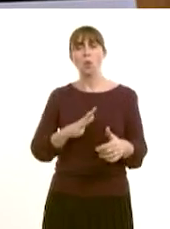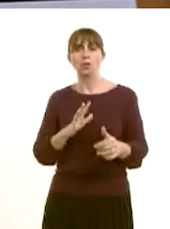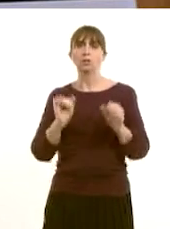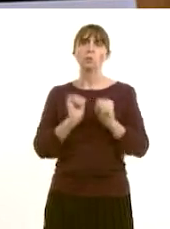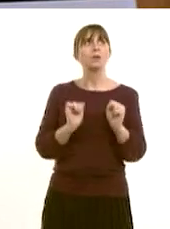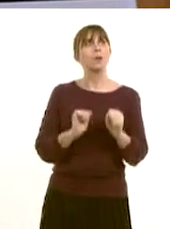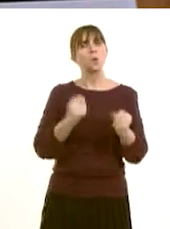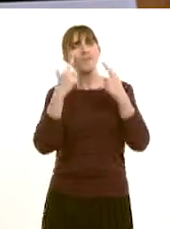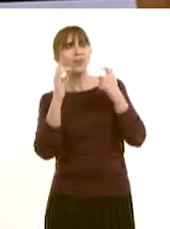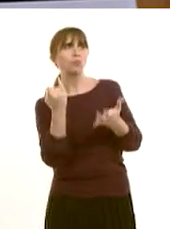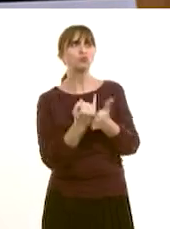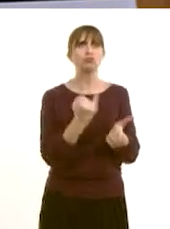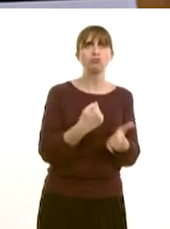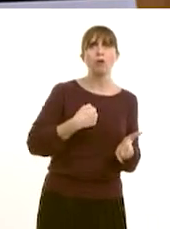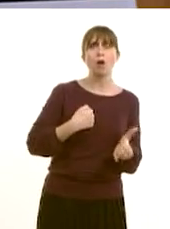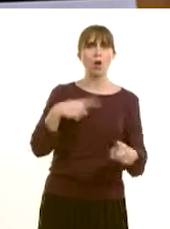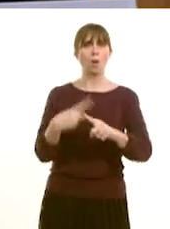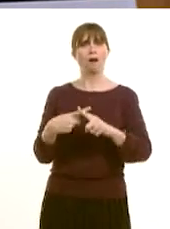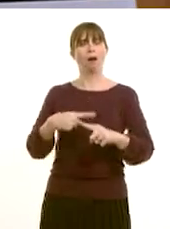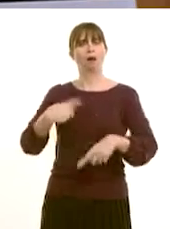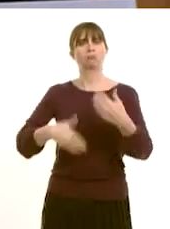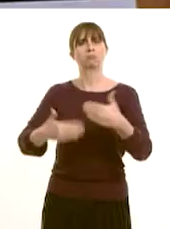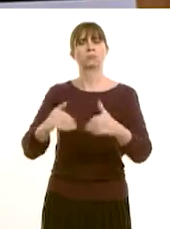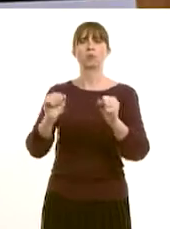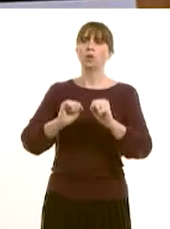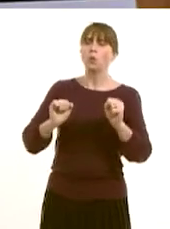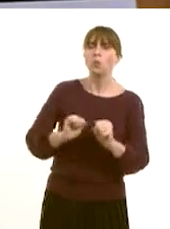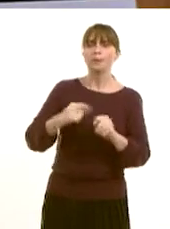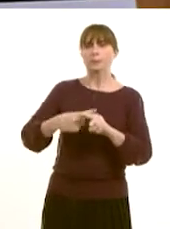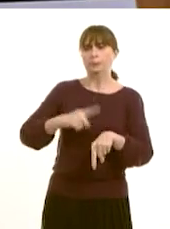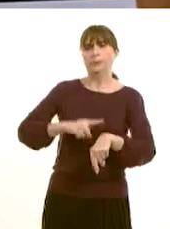waiting times for operations continuing to go down, to see the timetables that weíve